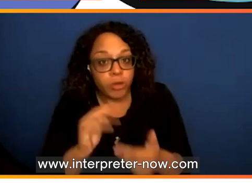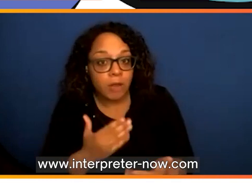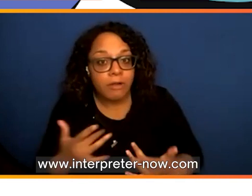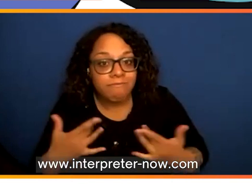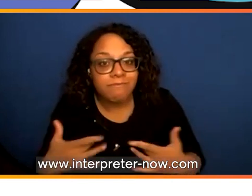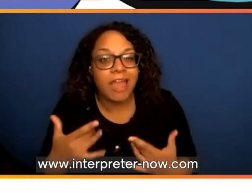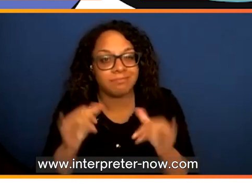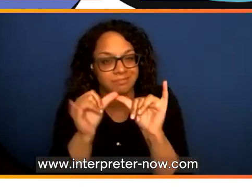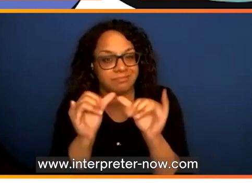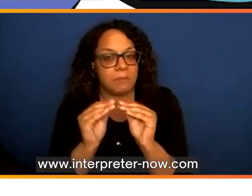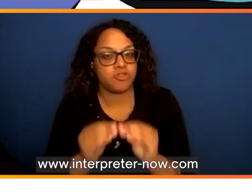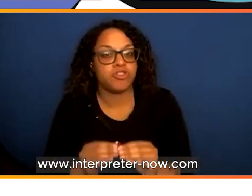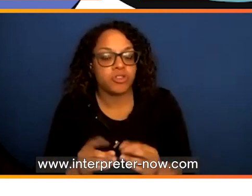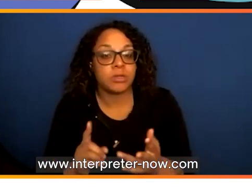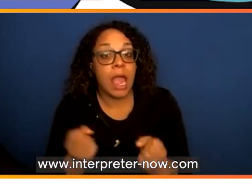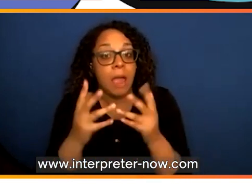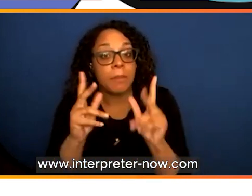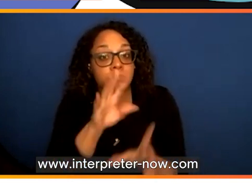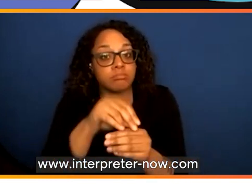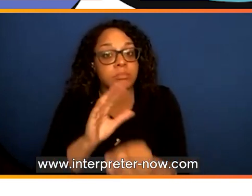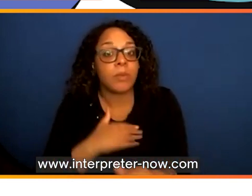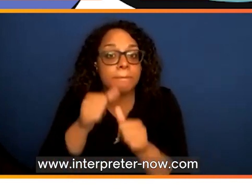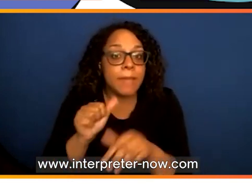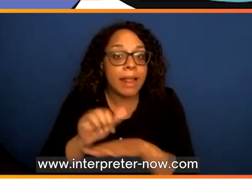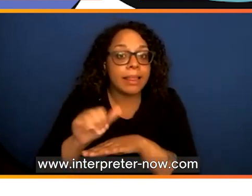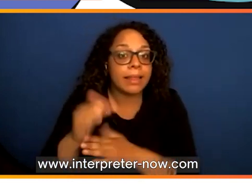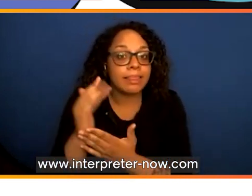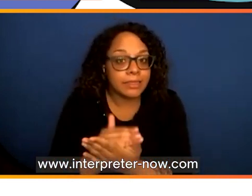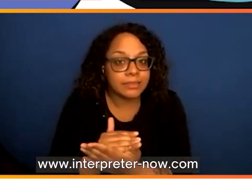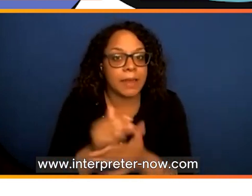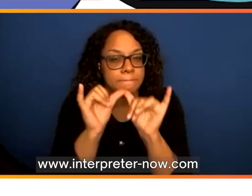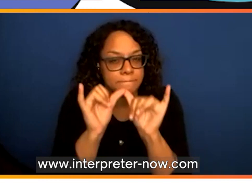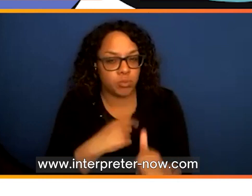all of a sudden say, "Hey, the culture has shifted 72% for allyship." It doesn't work